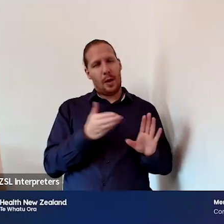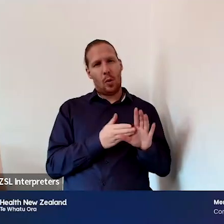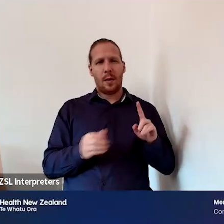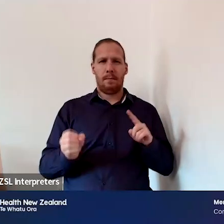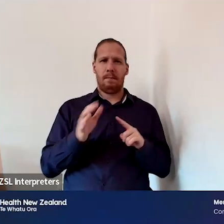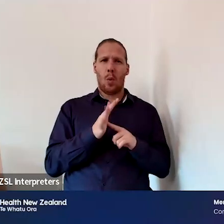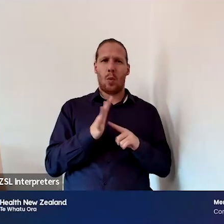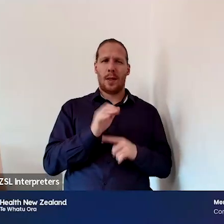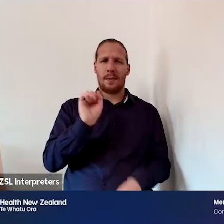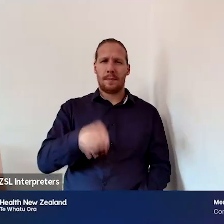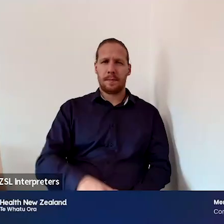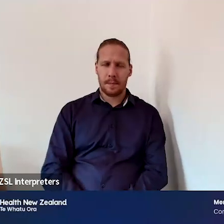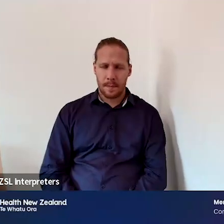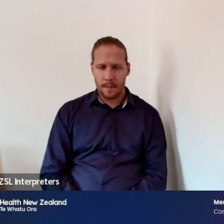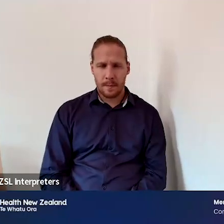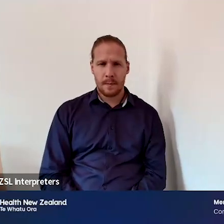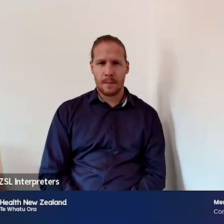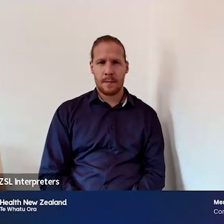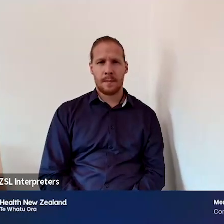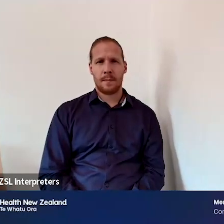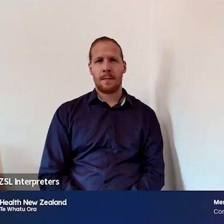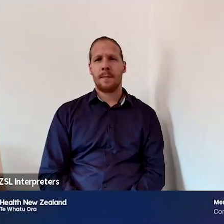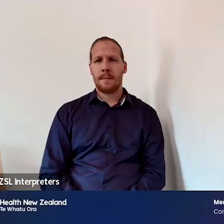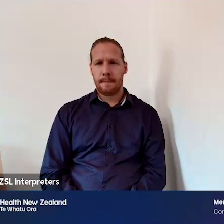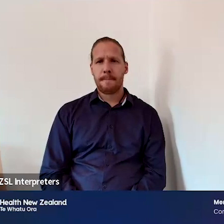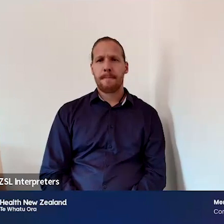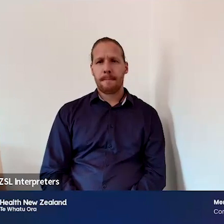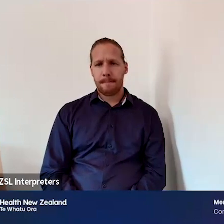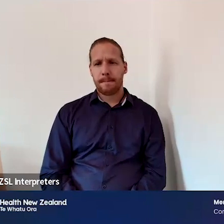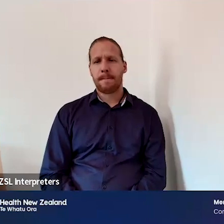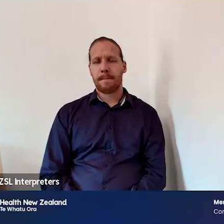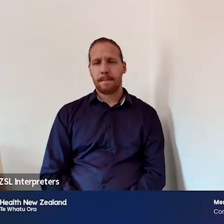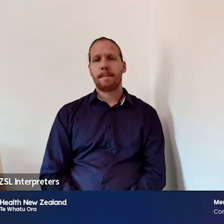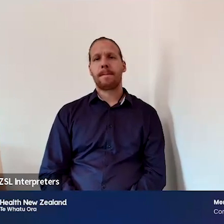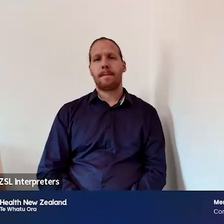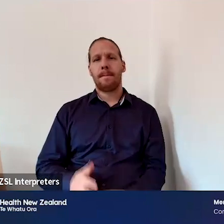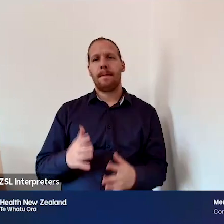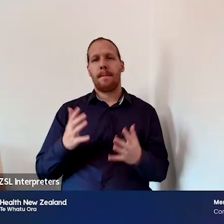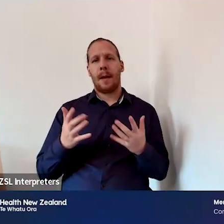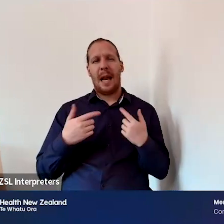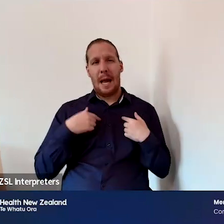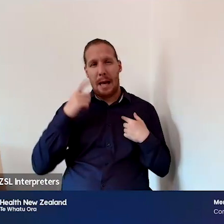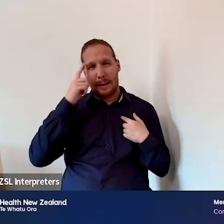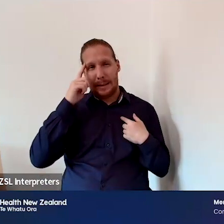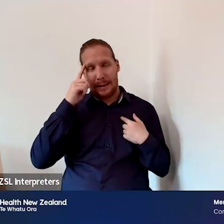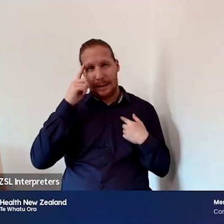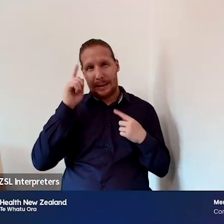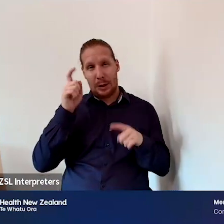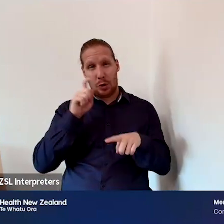Kia ora, I agree, I'm actually I'm just mindful of the time where we're one minute to one and,